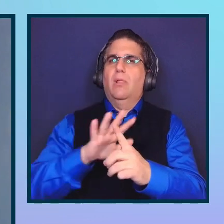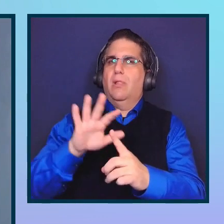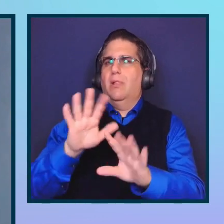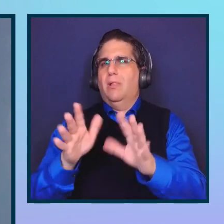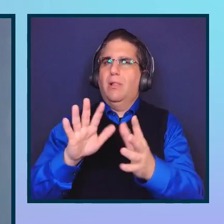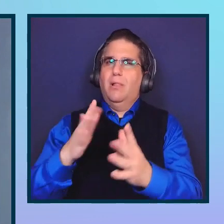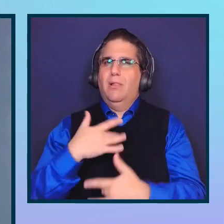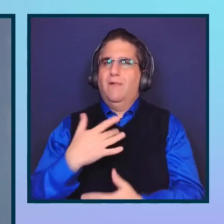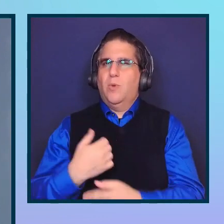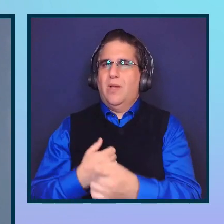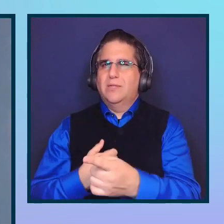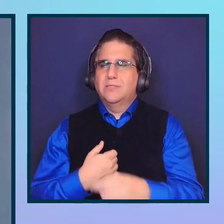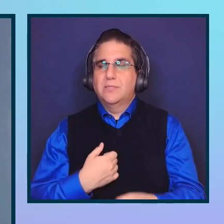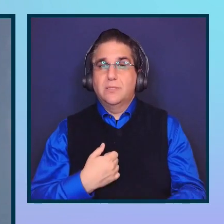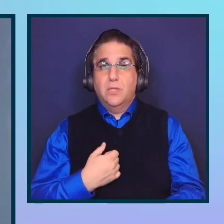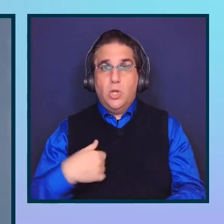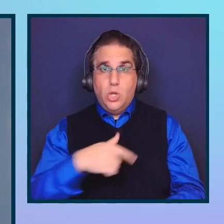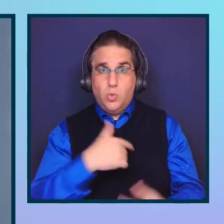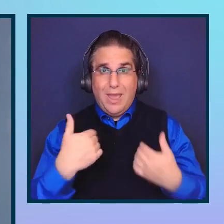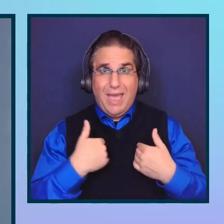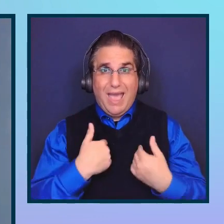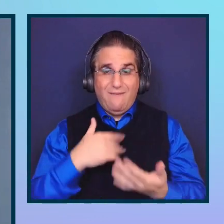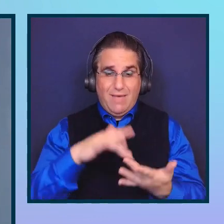Do we have links that I know of, no. And I been searching,